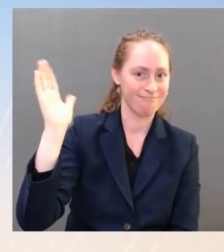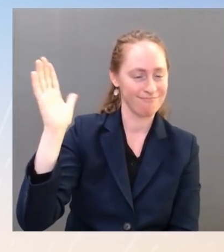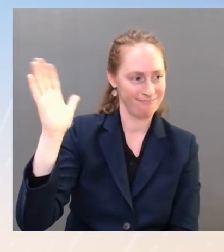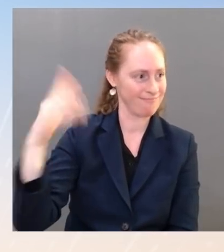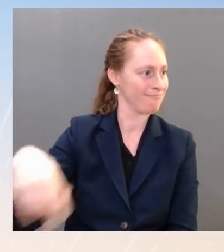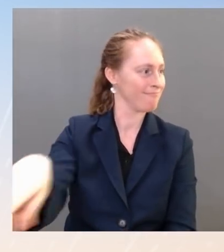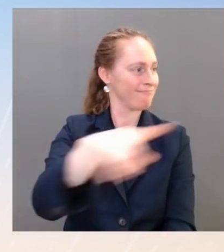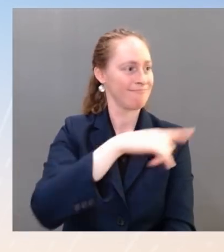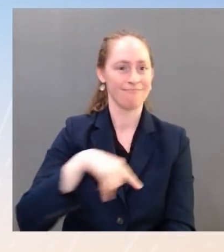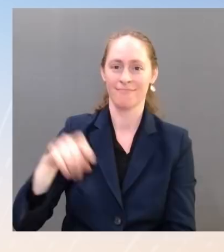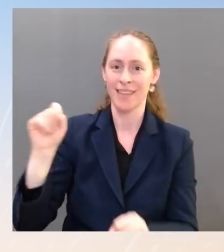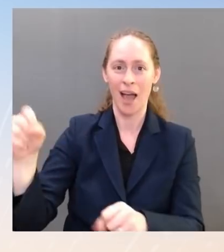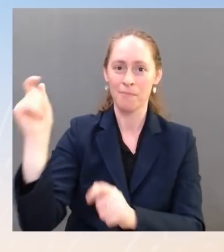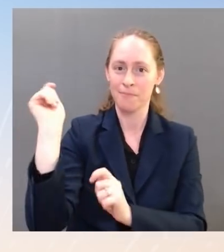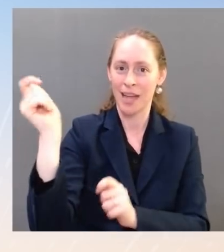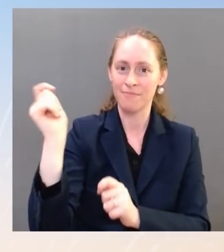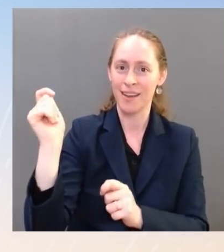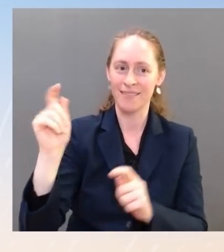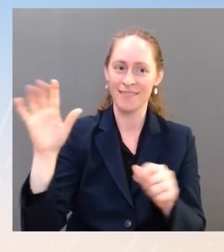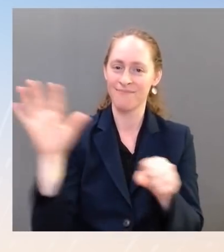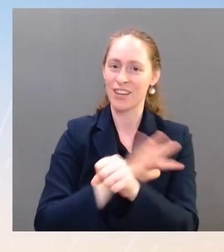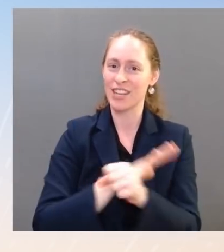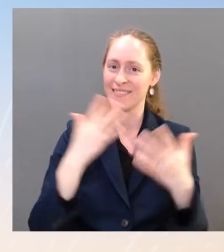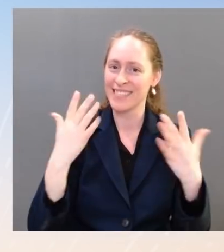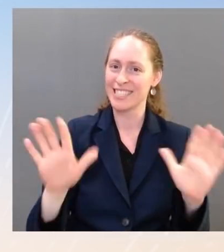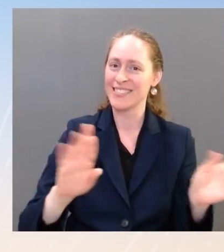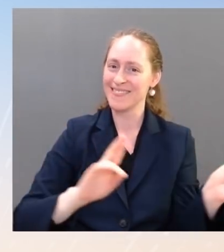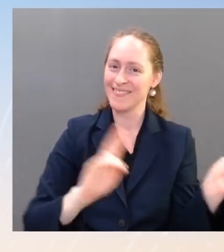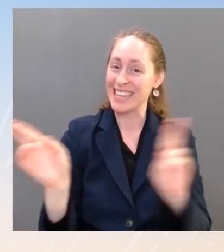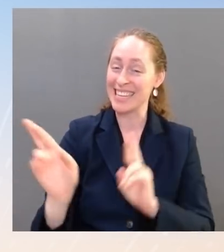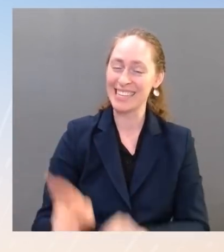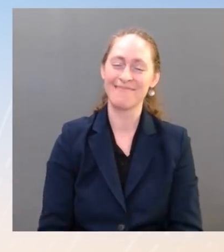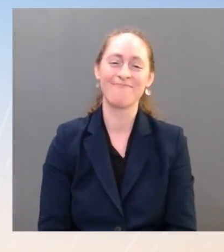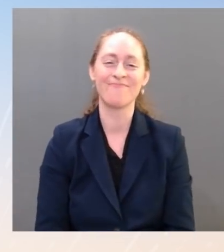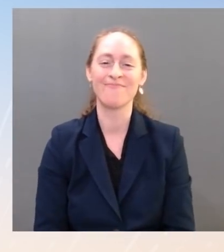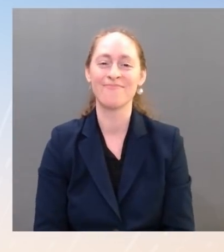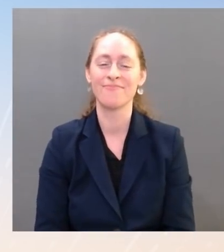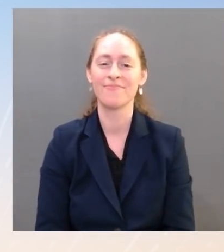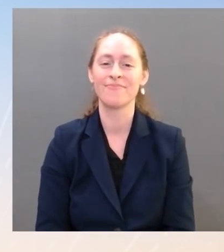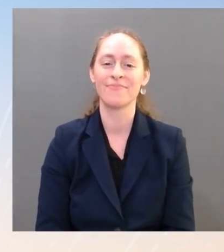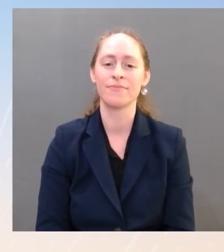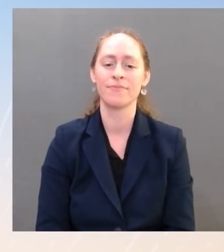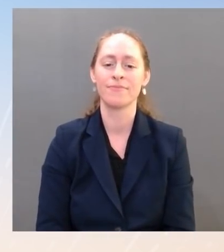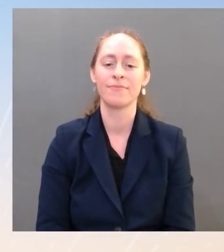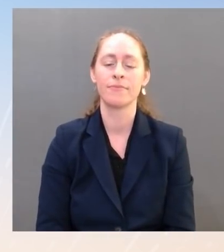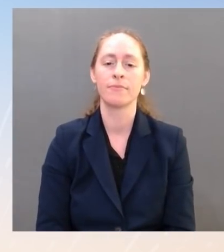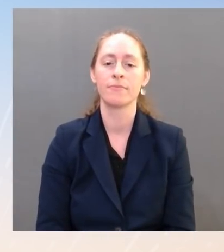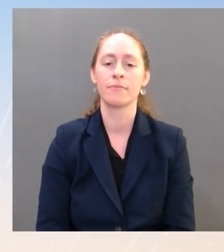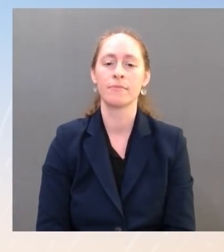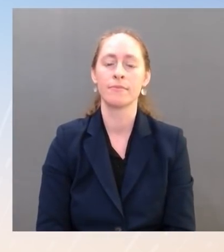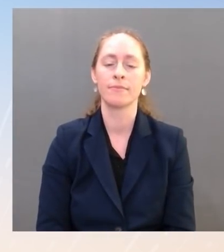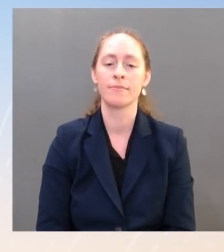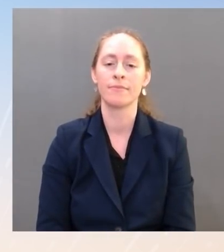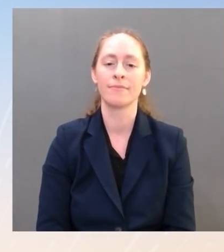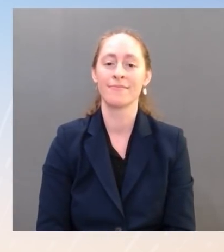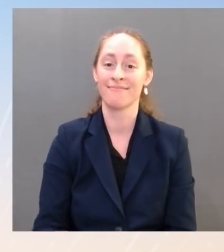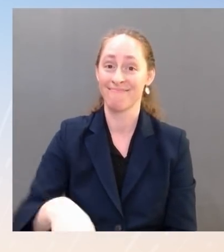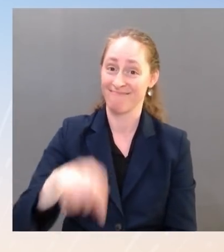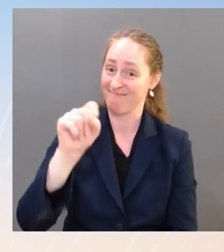and a full inner agency effort against this priority. I just want to close by putting this historic law